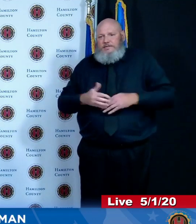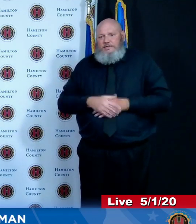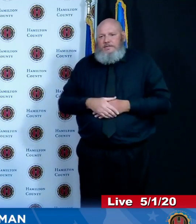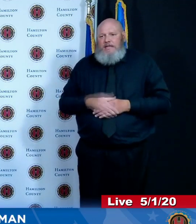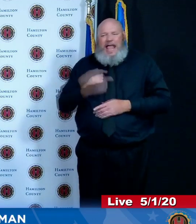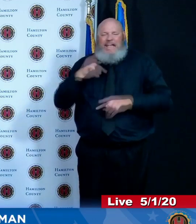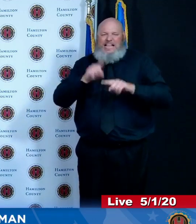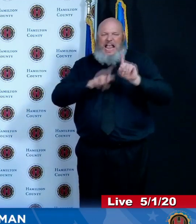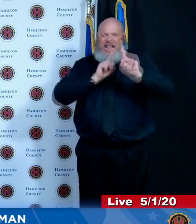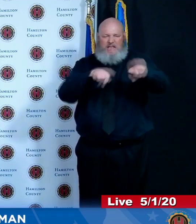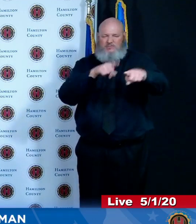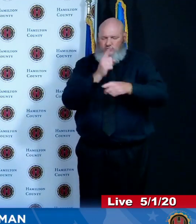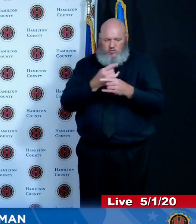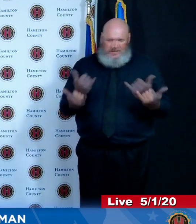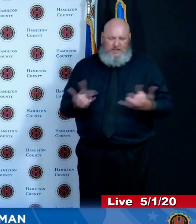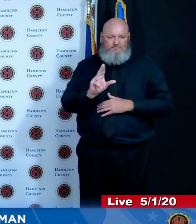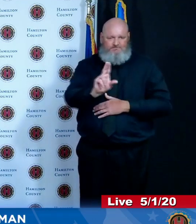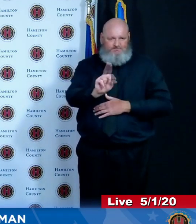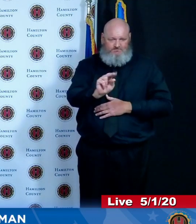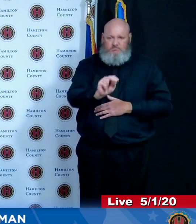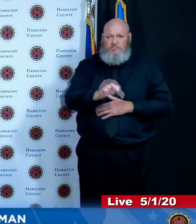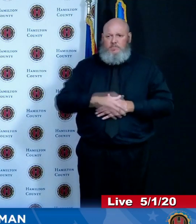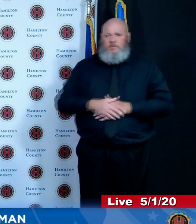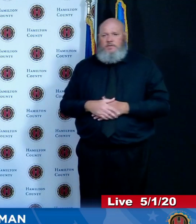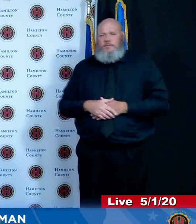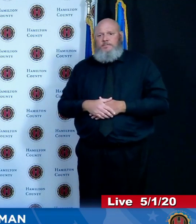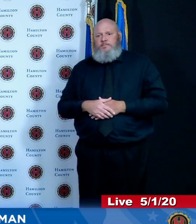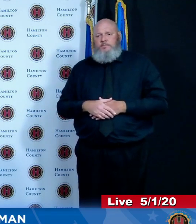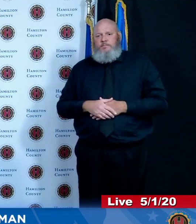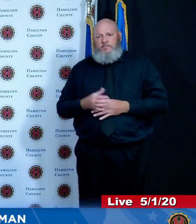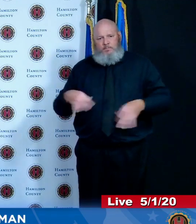protocols for all businesses to follow when they reopen if an